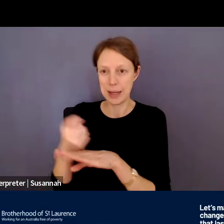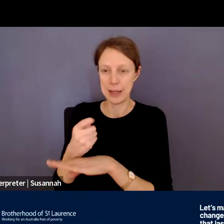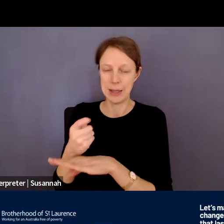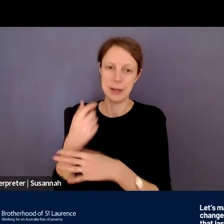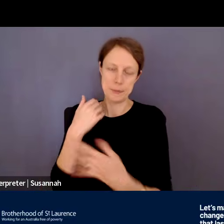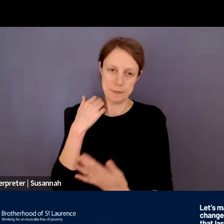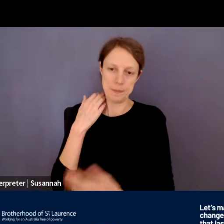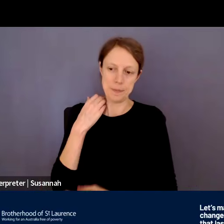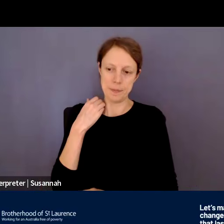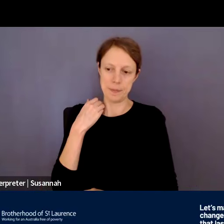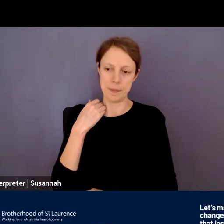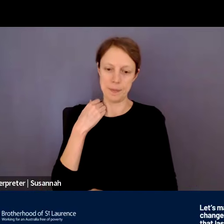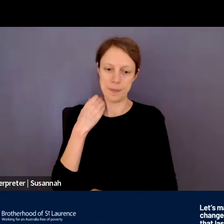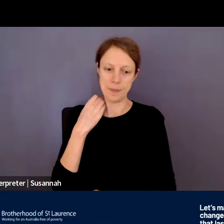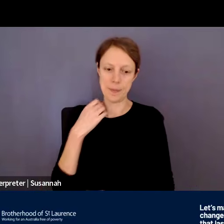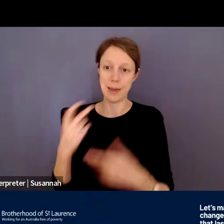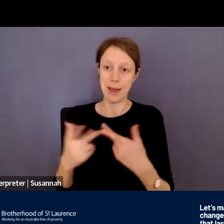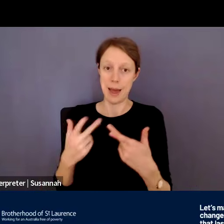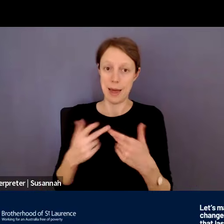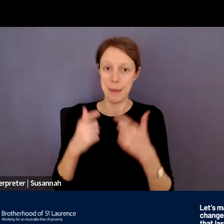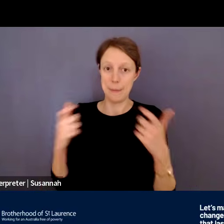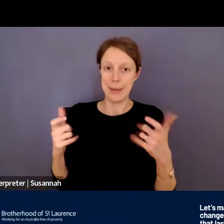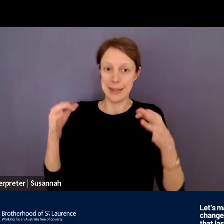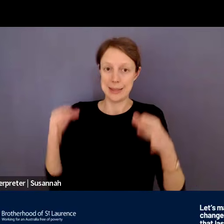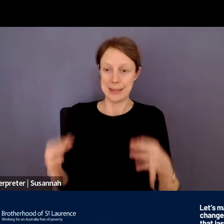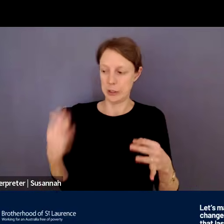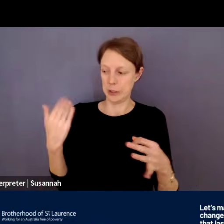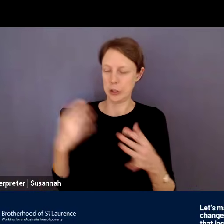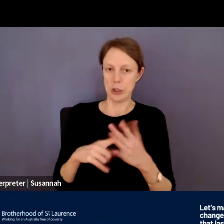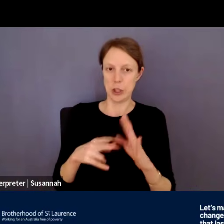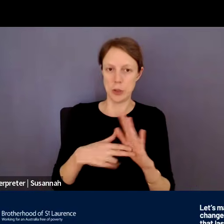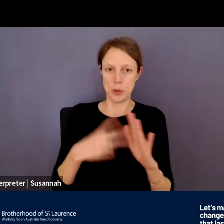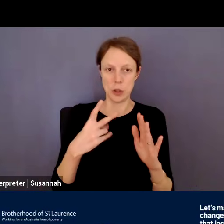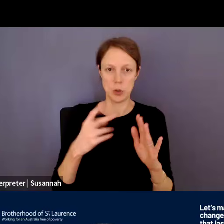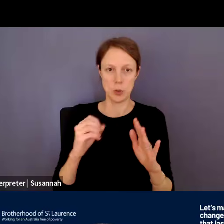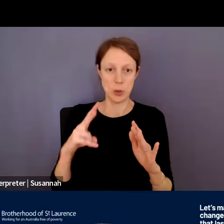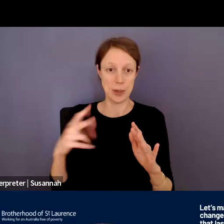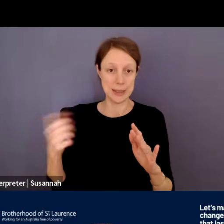decision that came out in January 2026 was that the Commonwealth handed over most of its money to